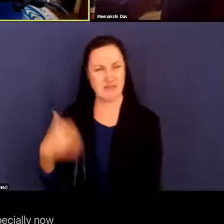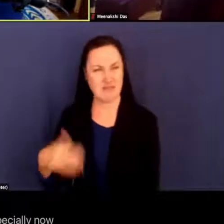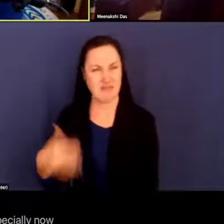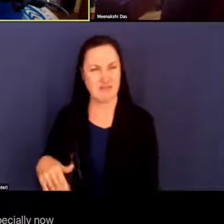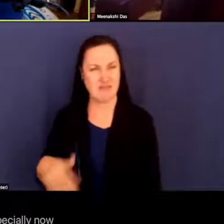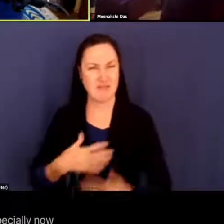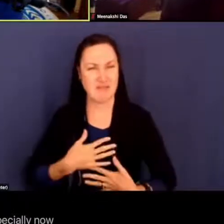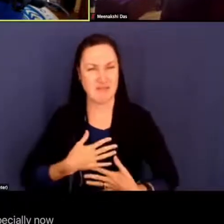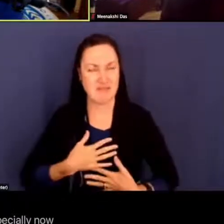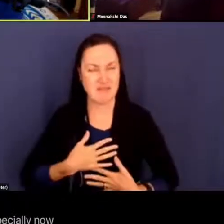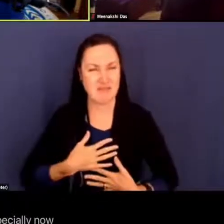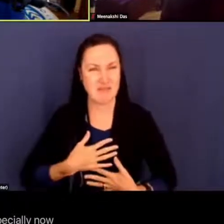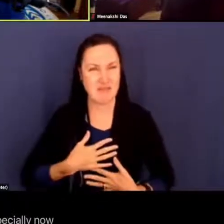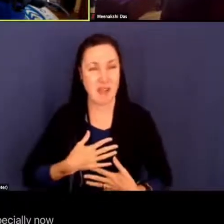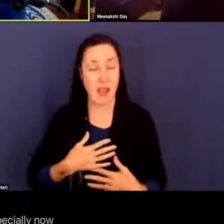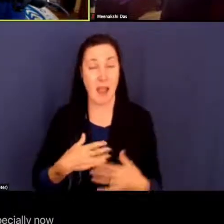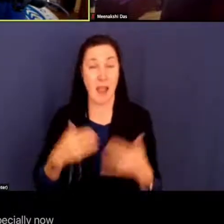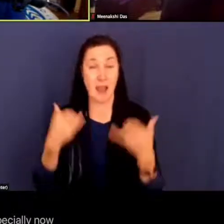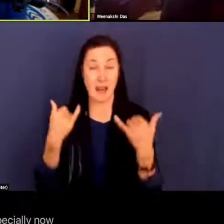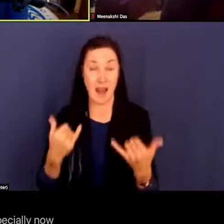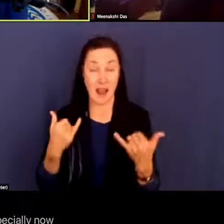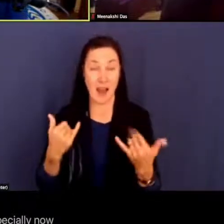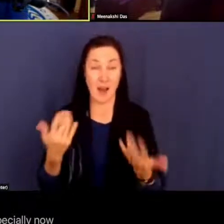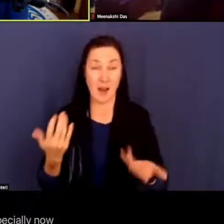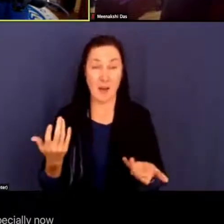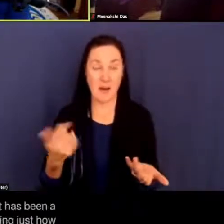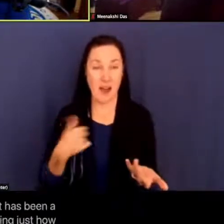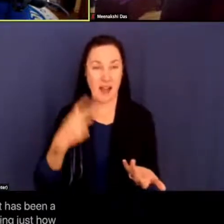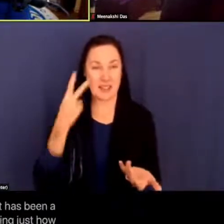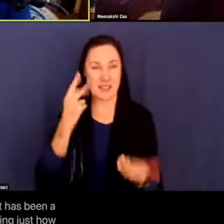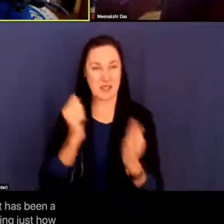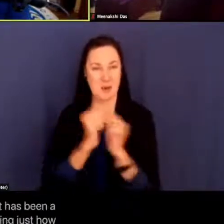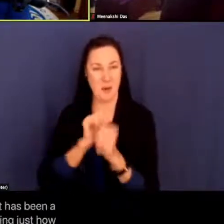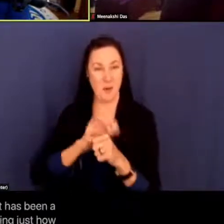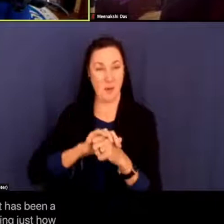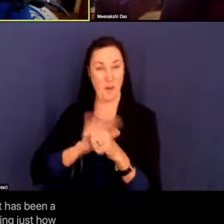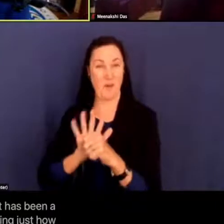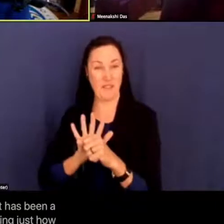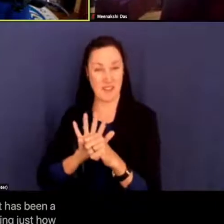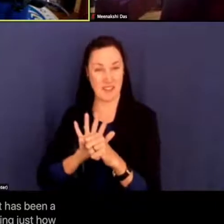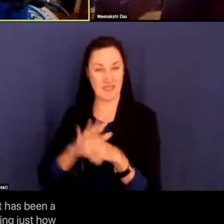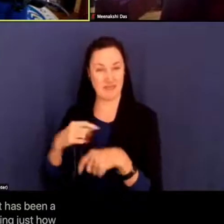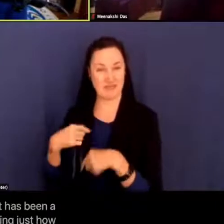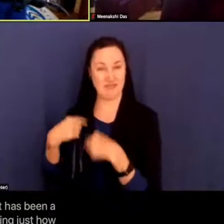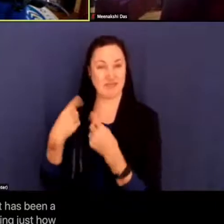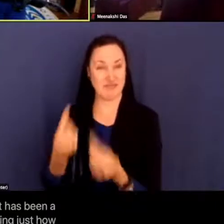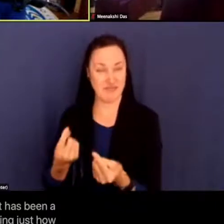easy, understandably but there are challenges but just how quickly a lot of colleges have